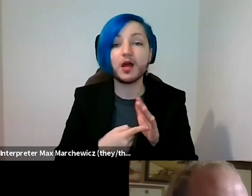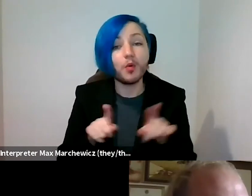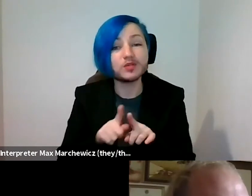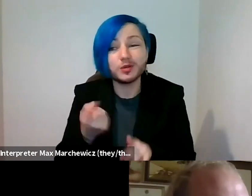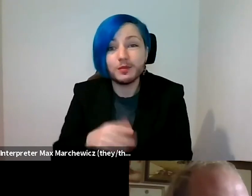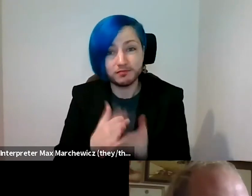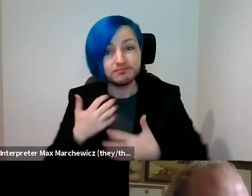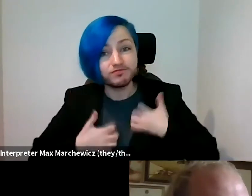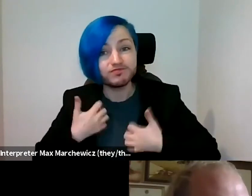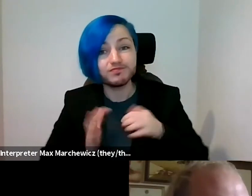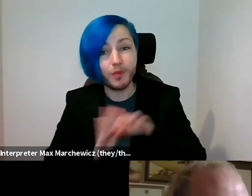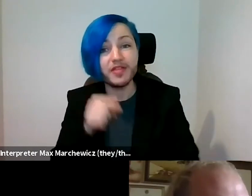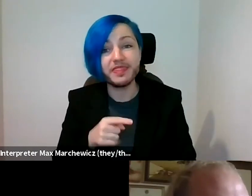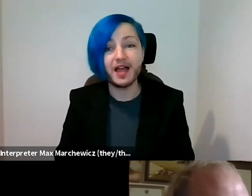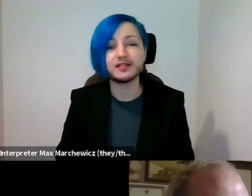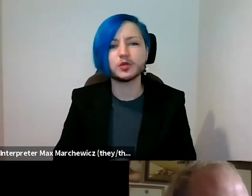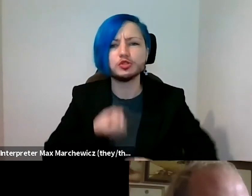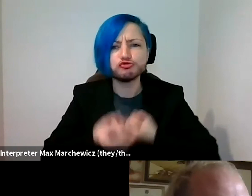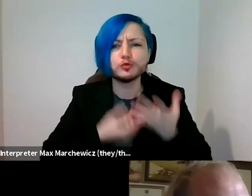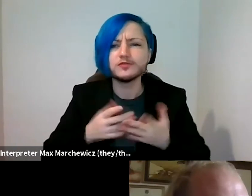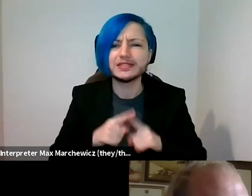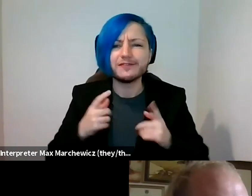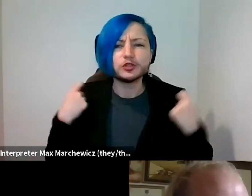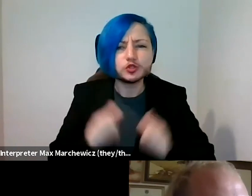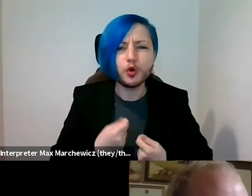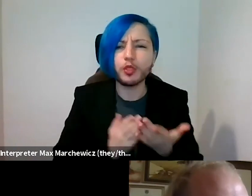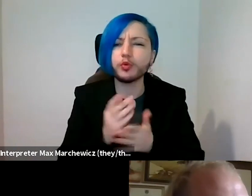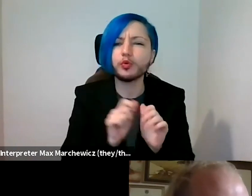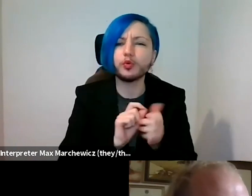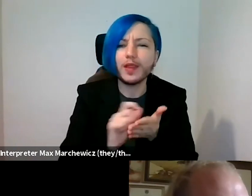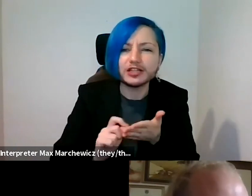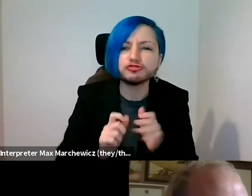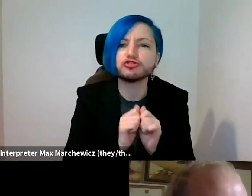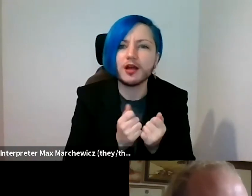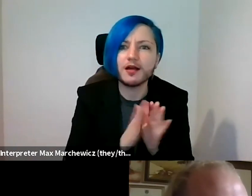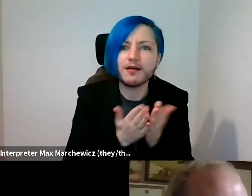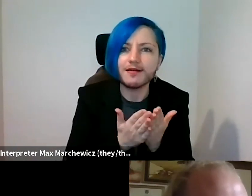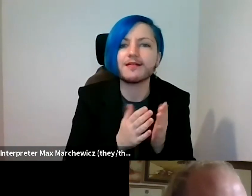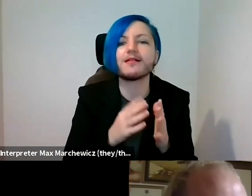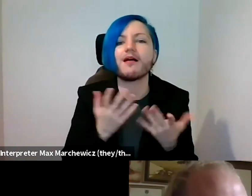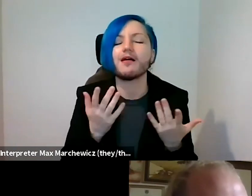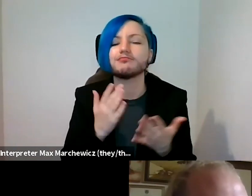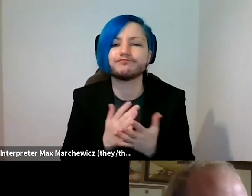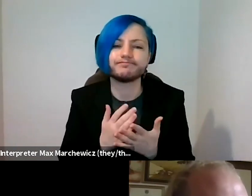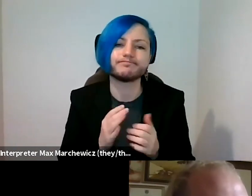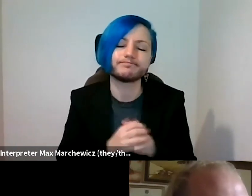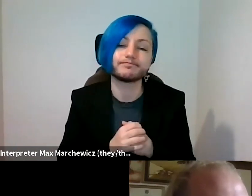you know, descriptions of shawls, and in literature, so that's what it is, and there's another point there, of course.